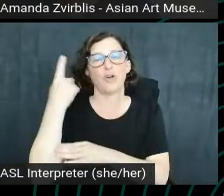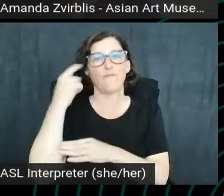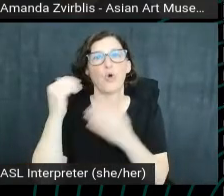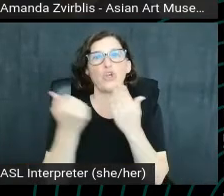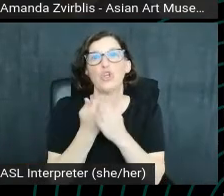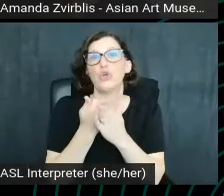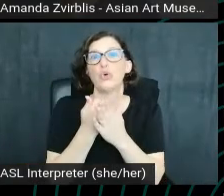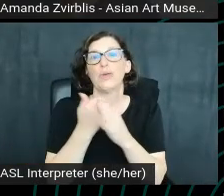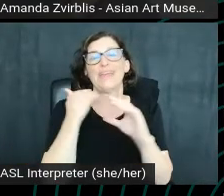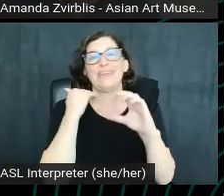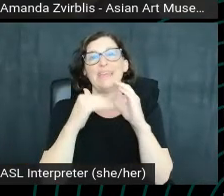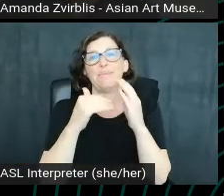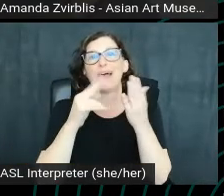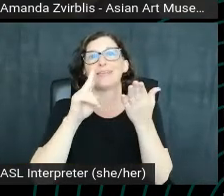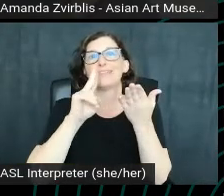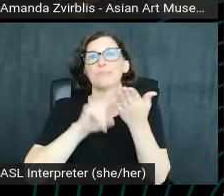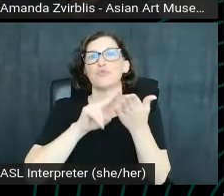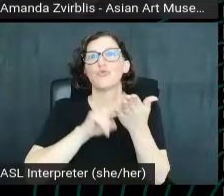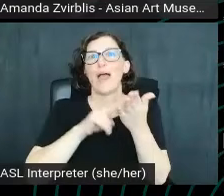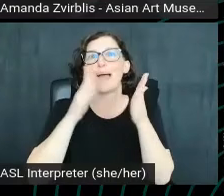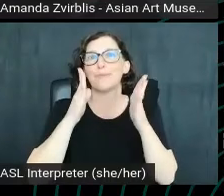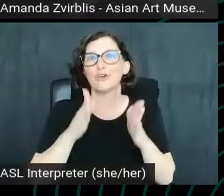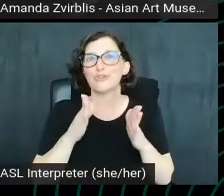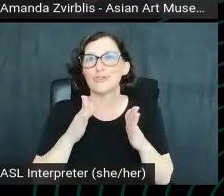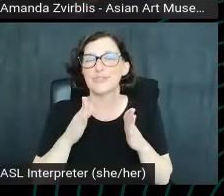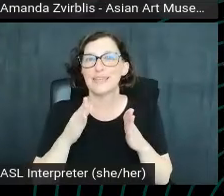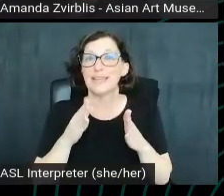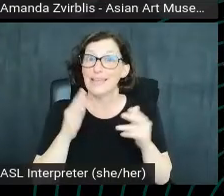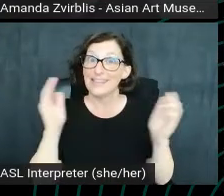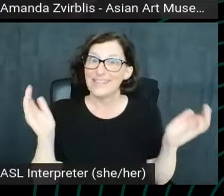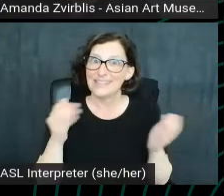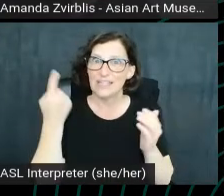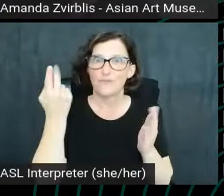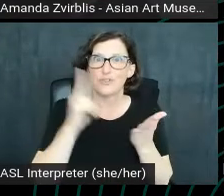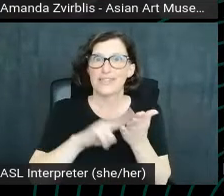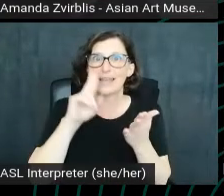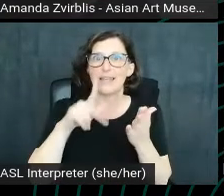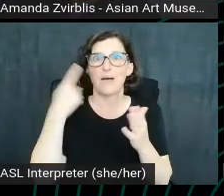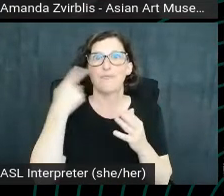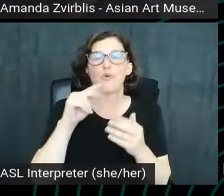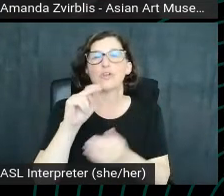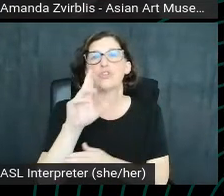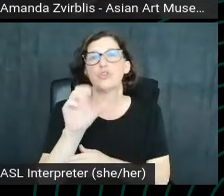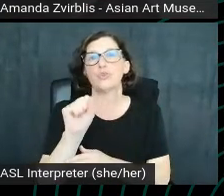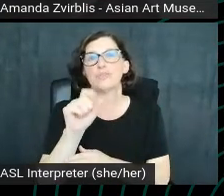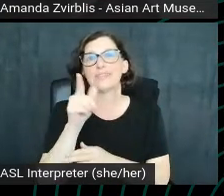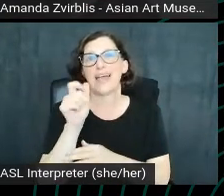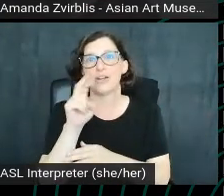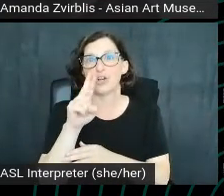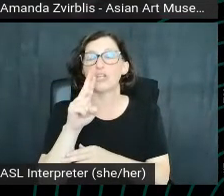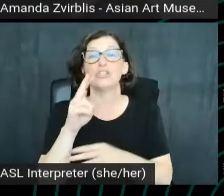The incentive for signing up for our newsletter was receiving a recording of this virtual tour.